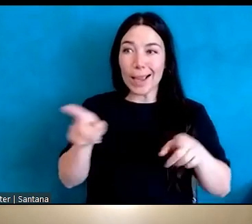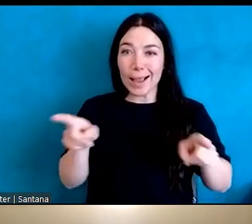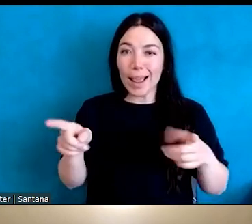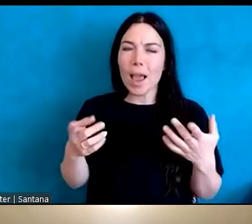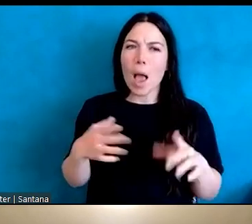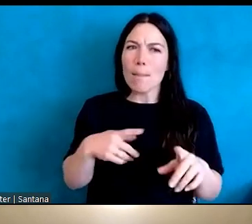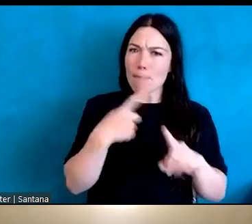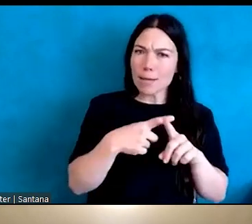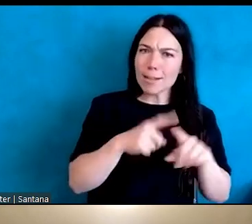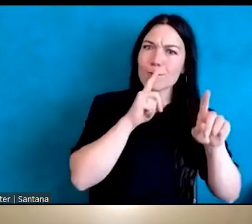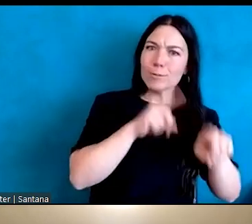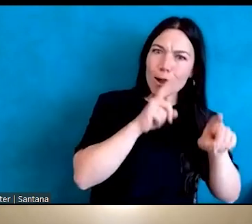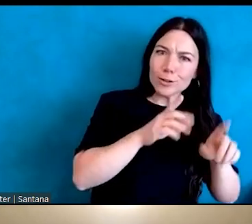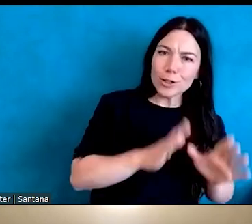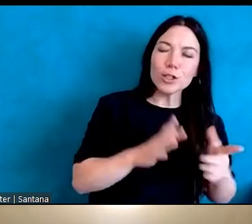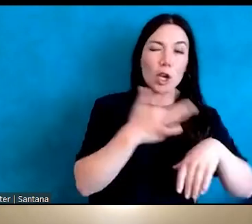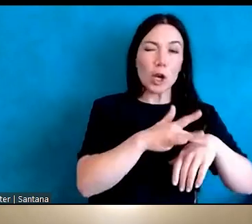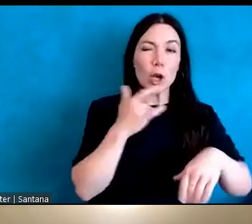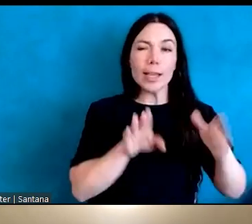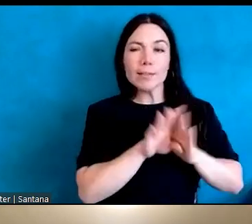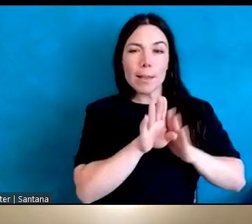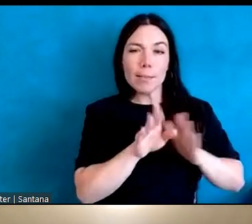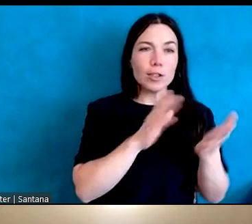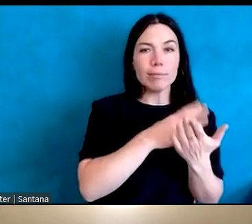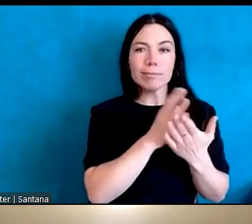so this sort of early developmental stage into the more mature stage.